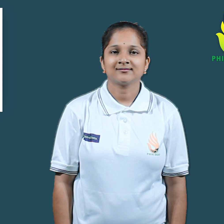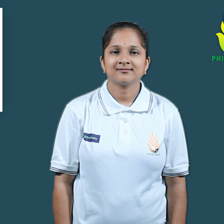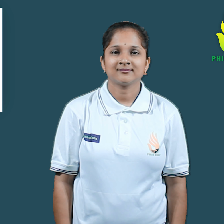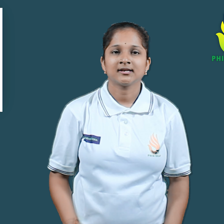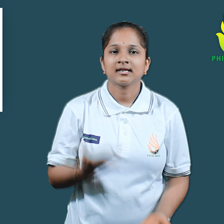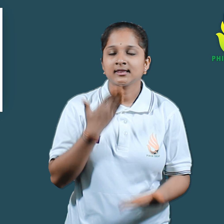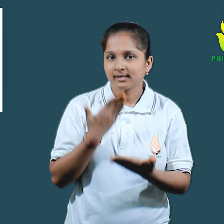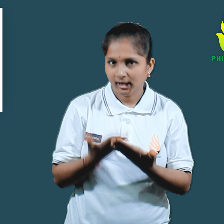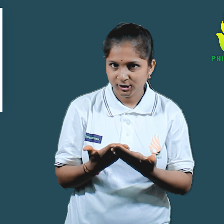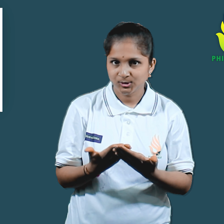Thank You